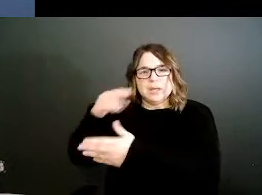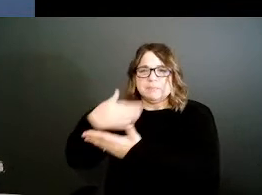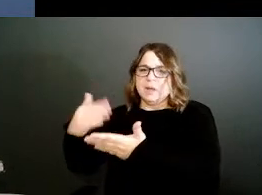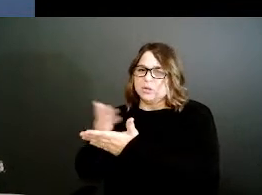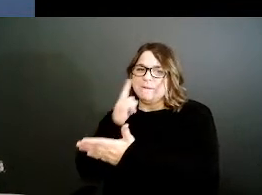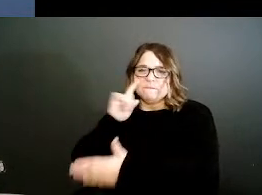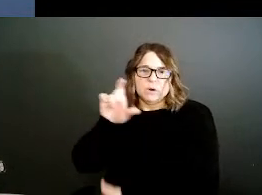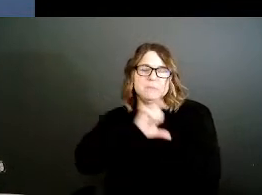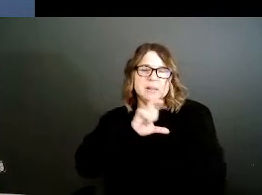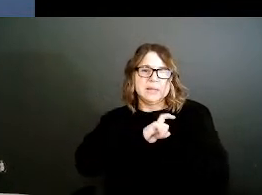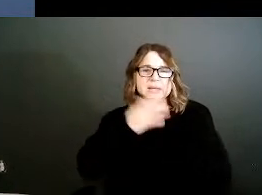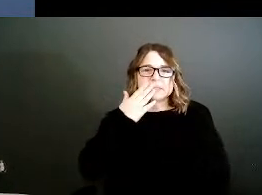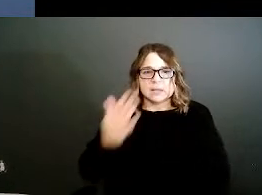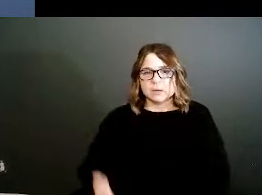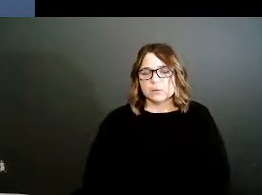SO WE'LL NOW MOVE ON TO THE NEXT BATCH OF SPEAKERS.